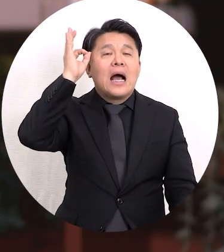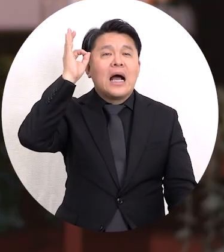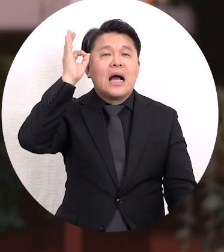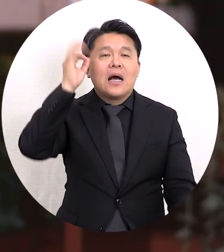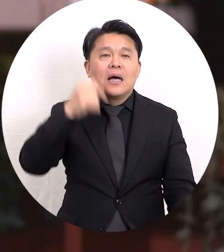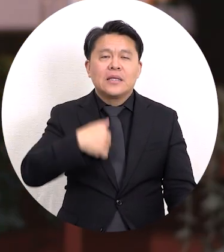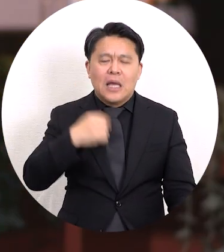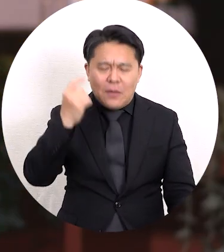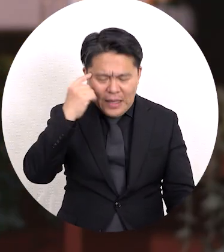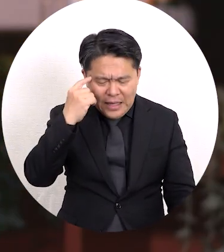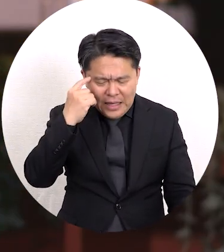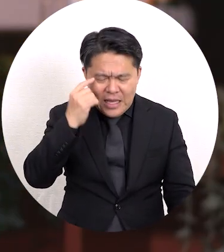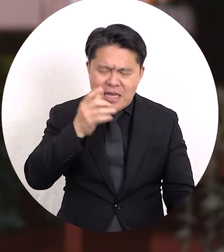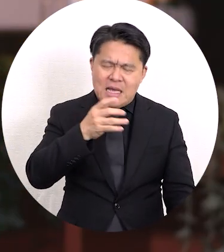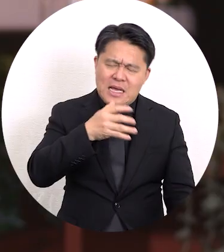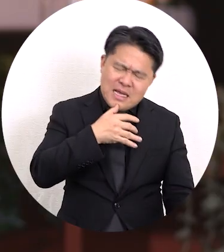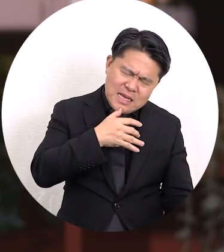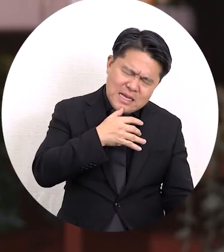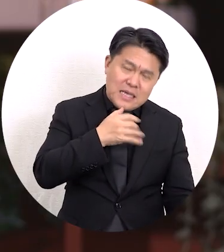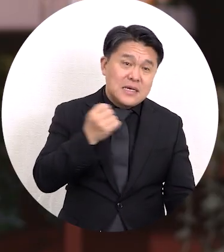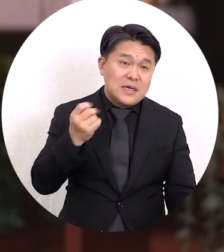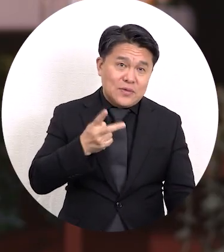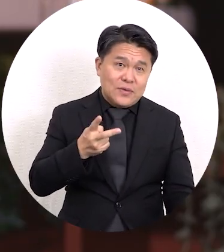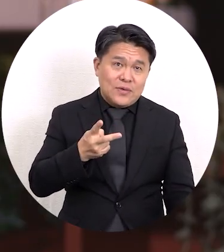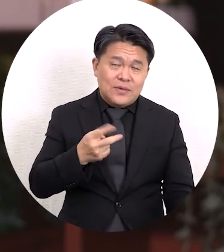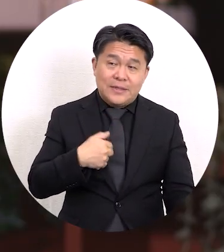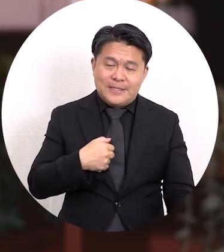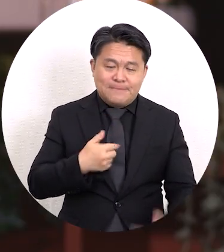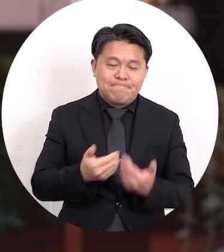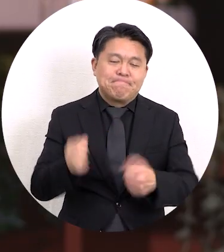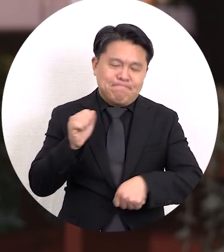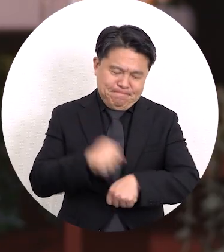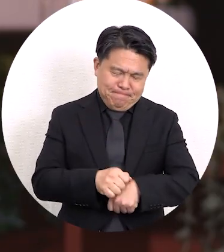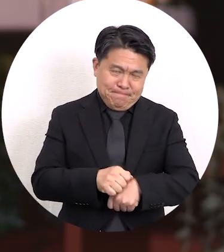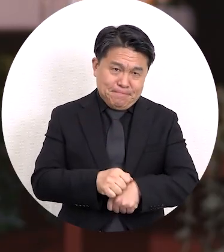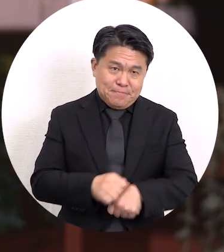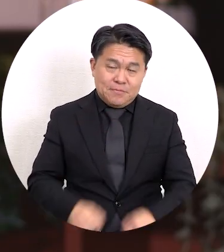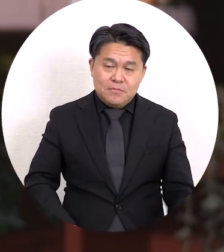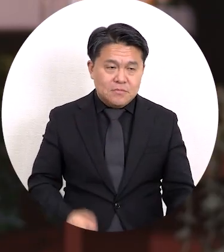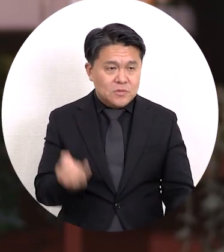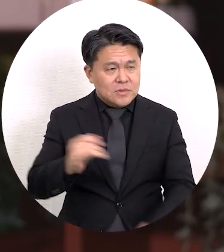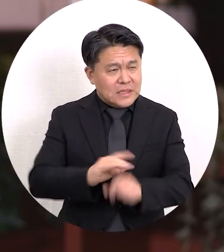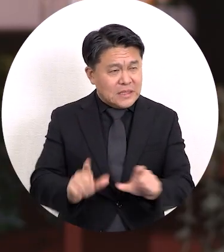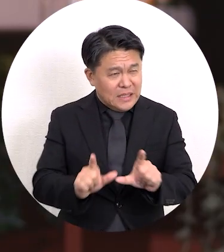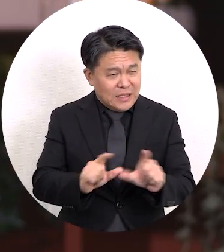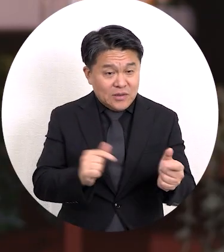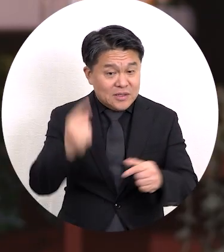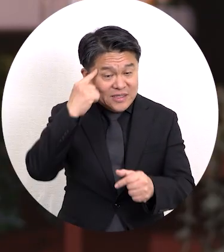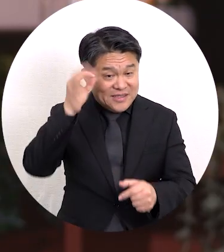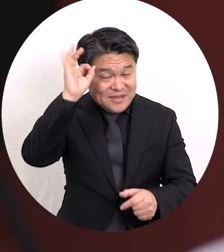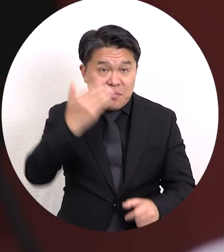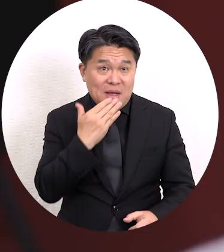"Why did I do that?" or "Maybe I did the right thing," or even "I wonder if she's doing well now," right?